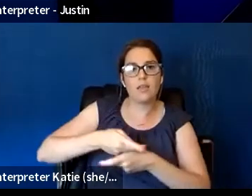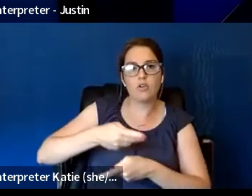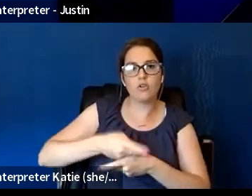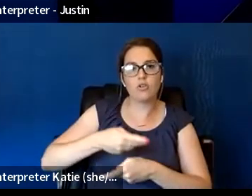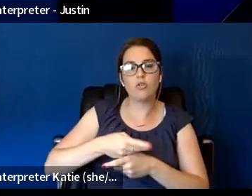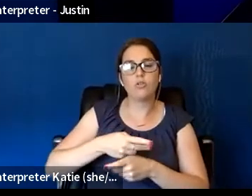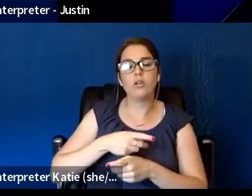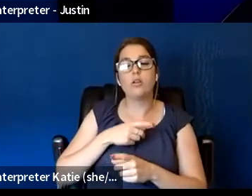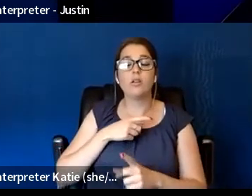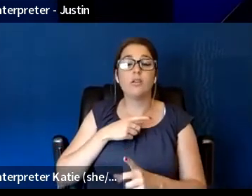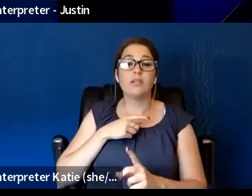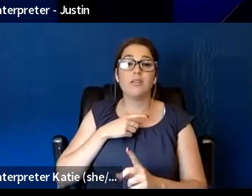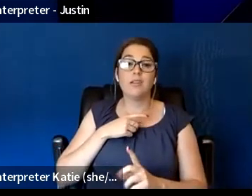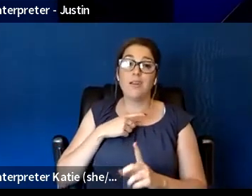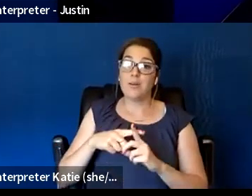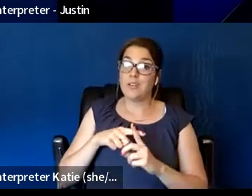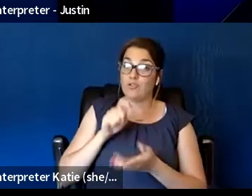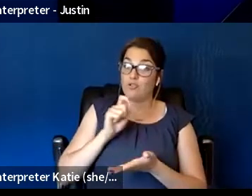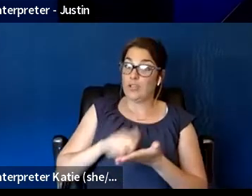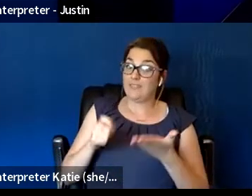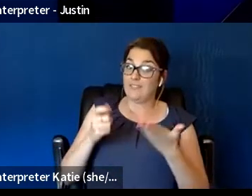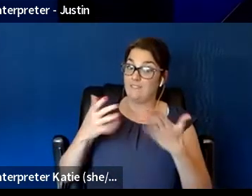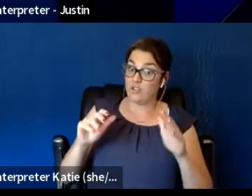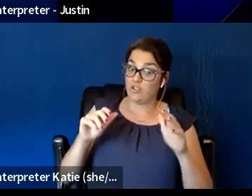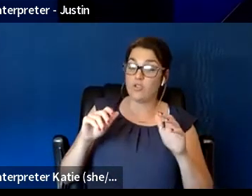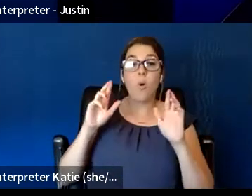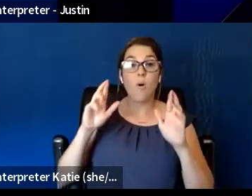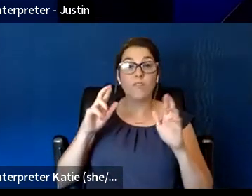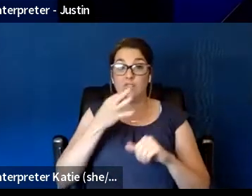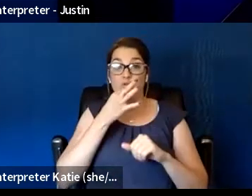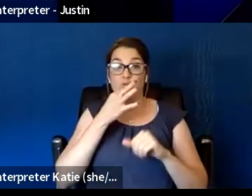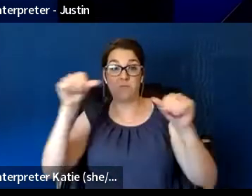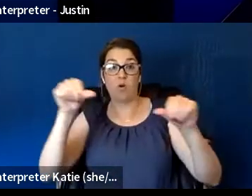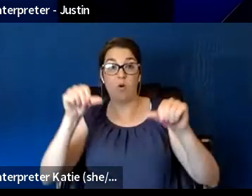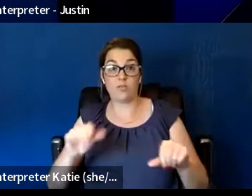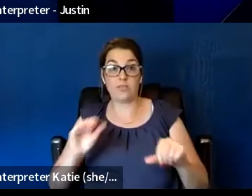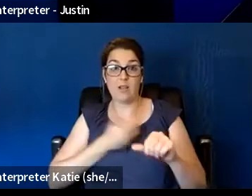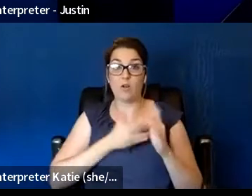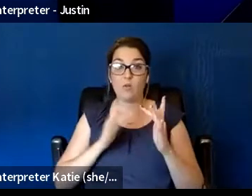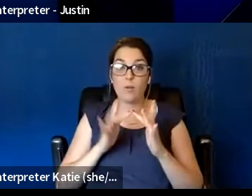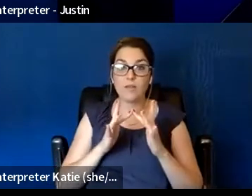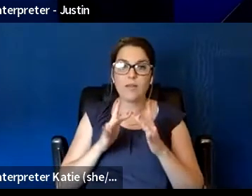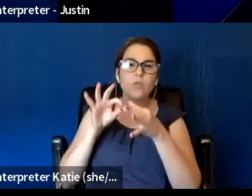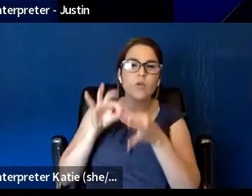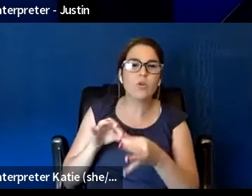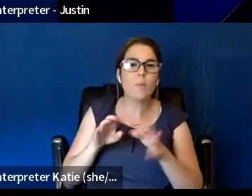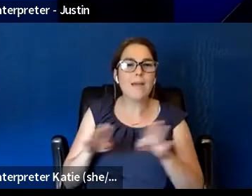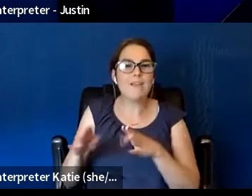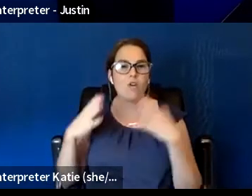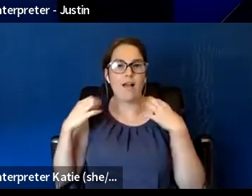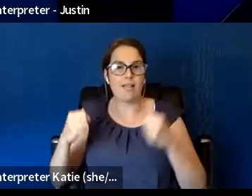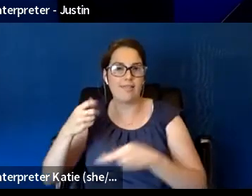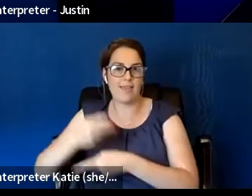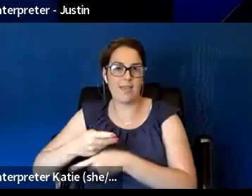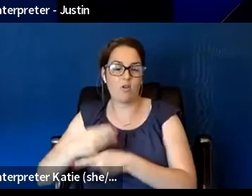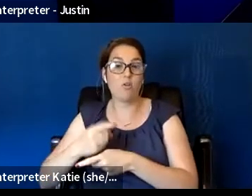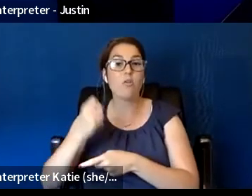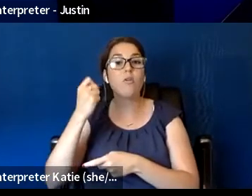and hopefully will soon have on our website resources for behavioral healthcare, but they are alternative clinical guidelines